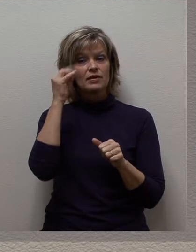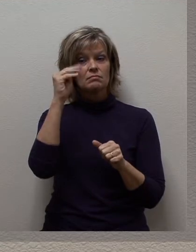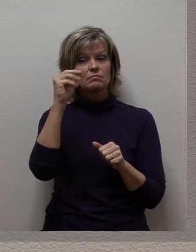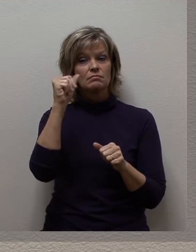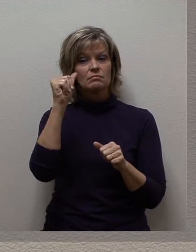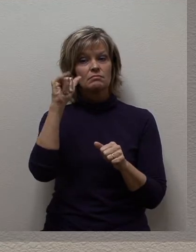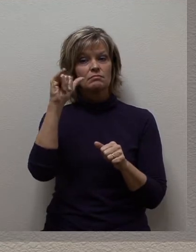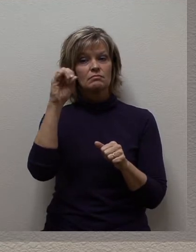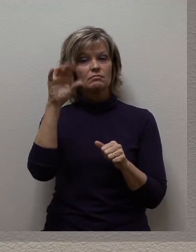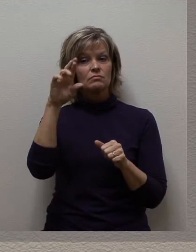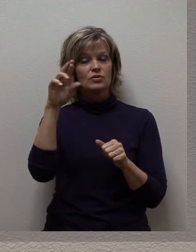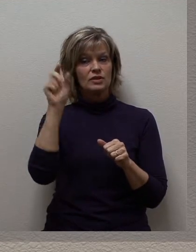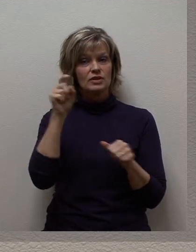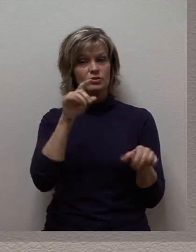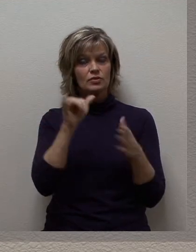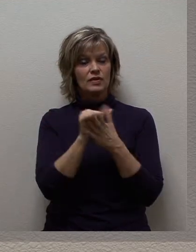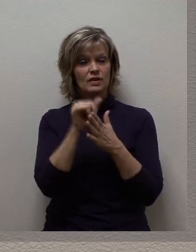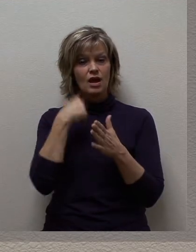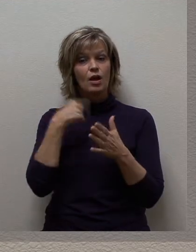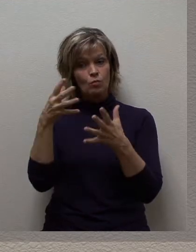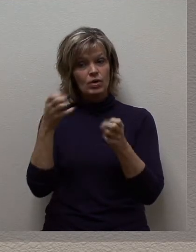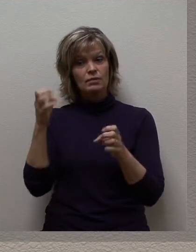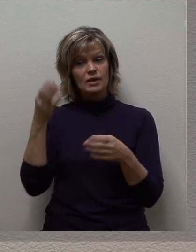I wanted to be there for those folks that needed it.